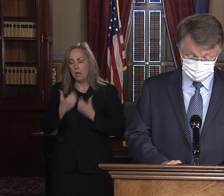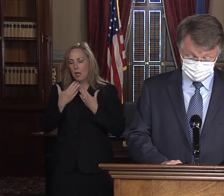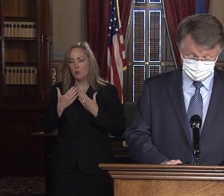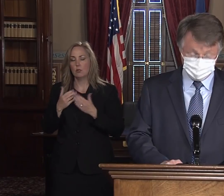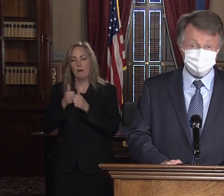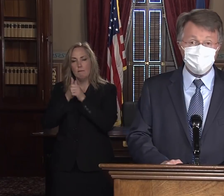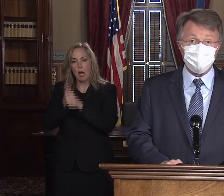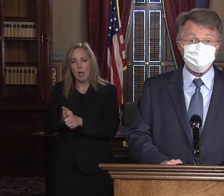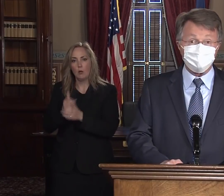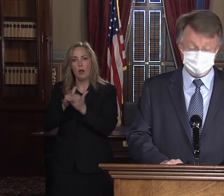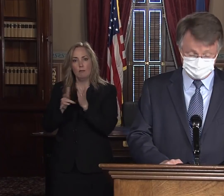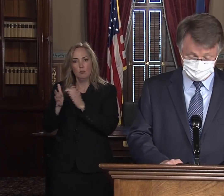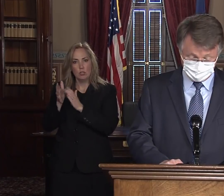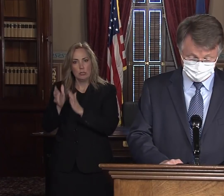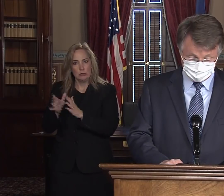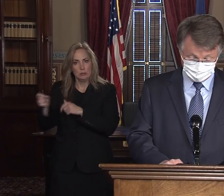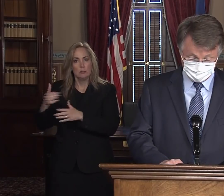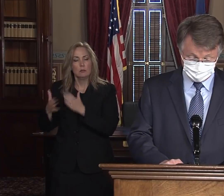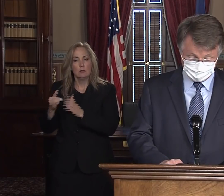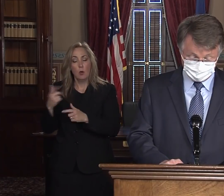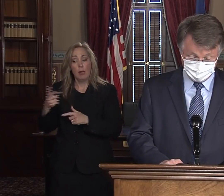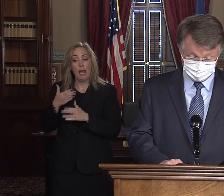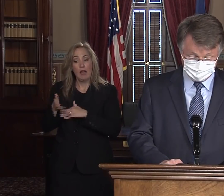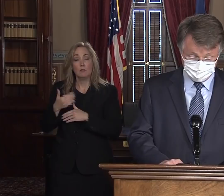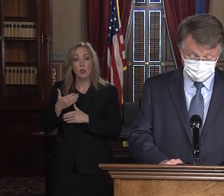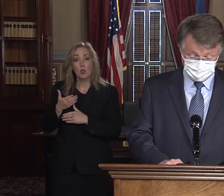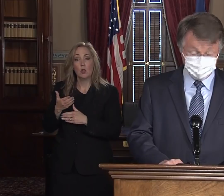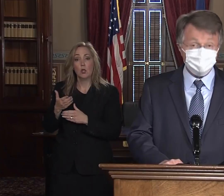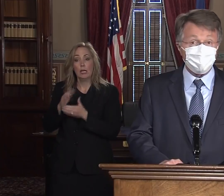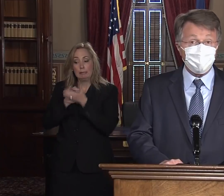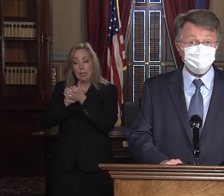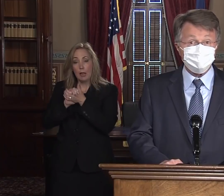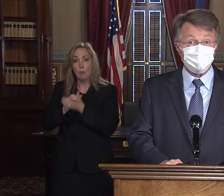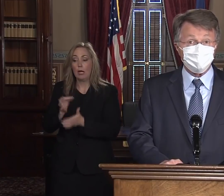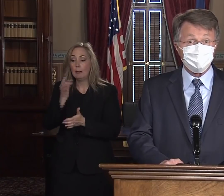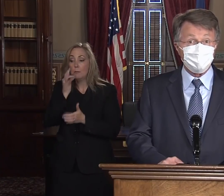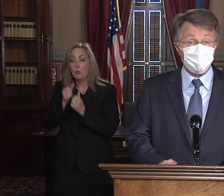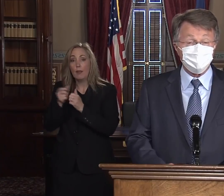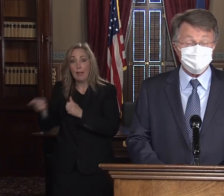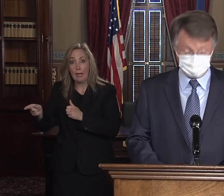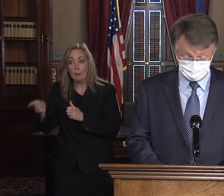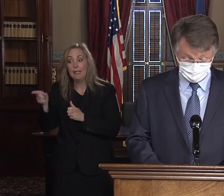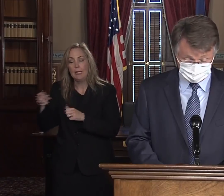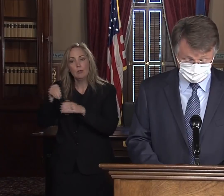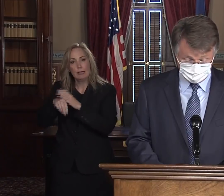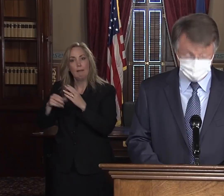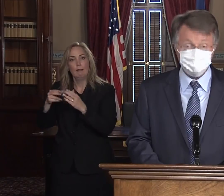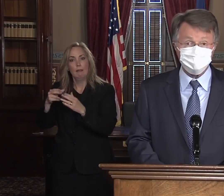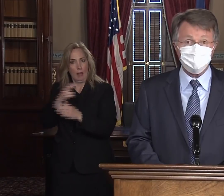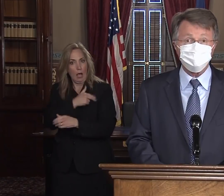ISLAND NATION, CAME, MADE A WONDERFUL LIVING AND WAS A PASSIONATE FOLLOWER OF JESUS CHRIST.